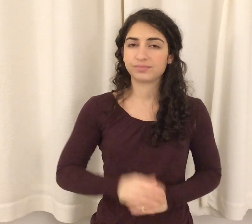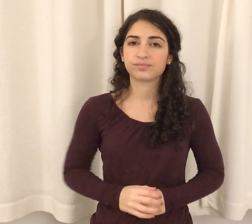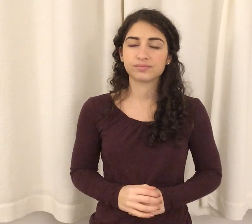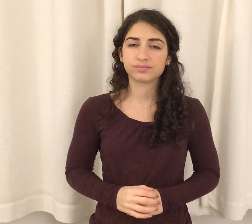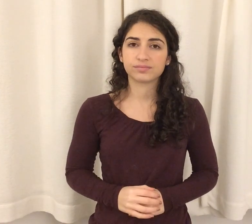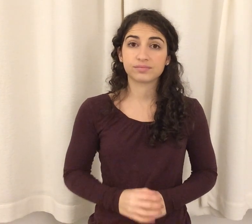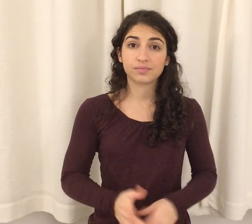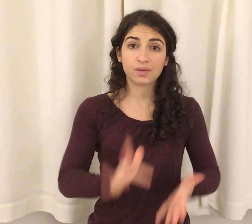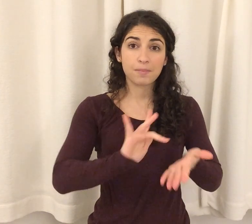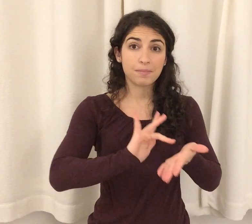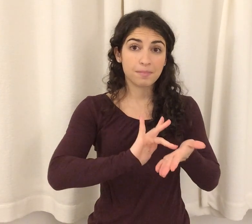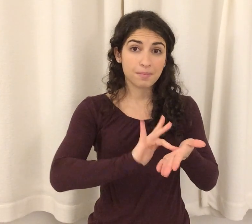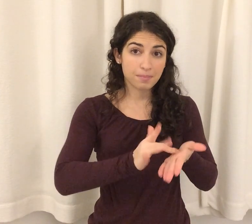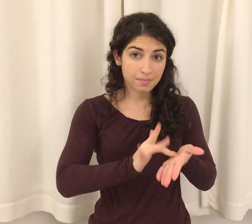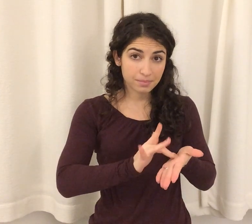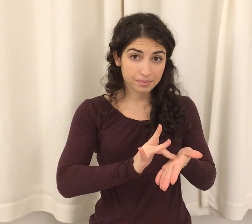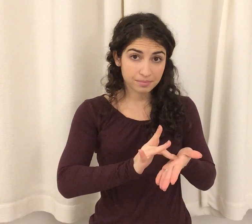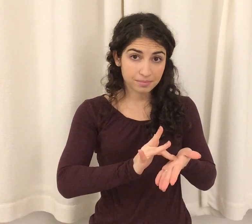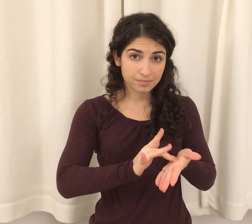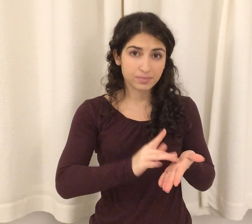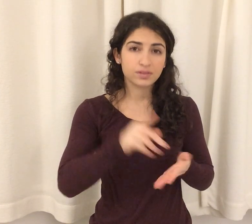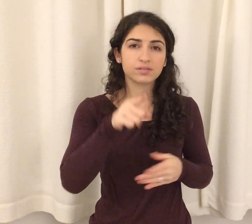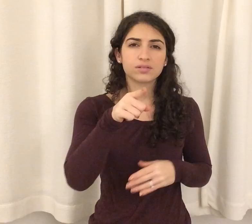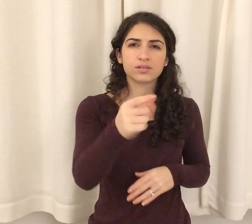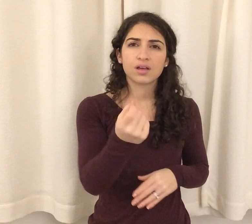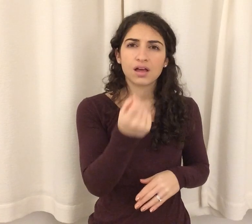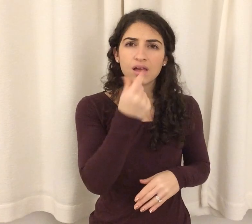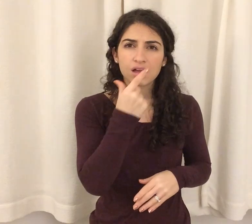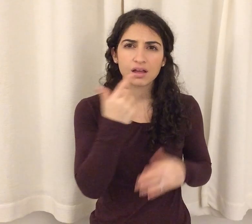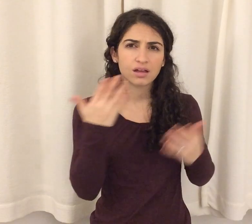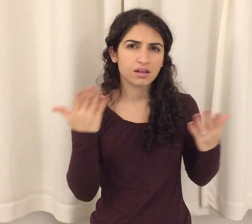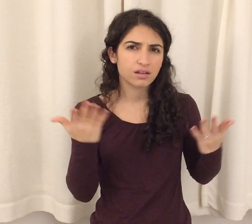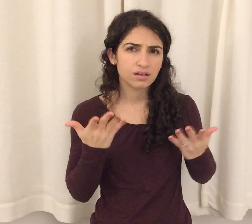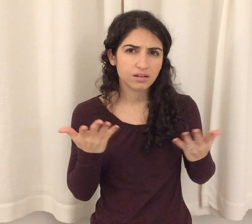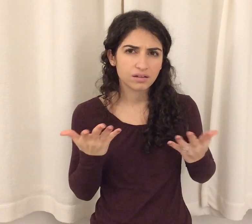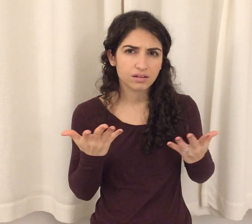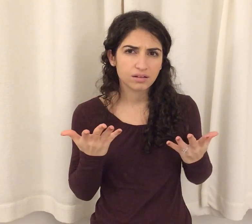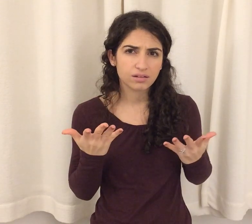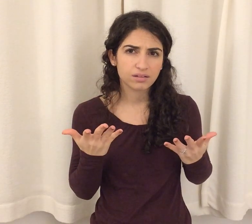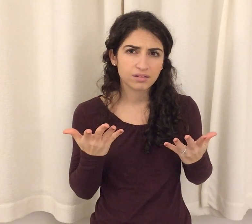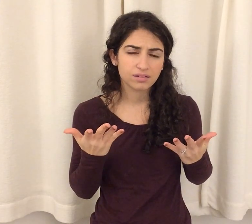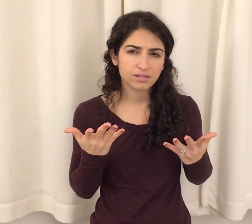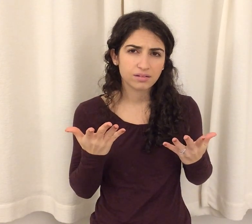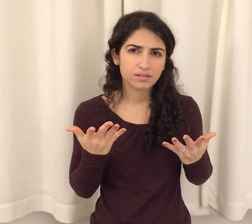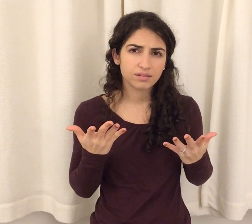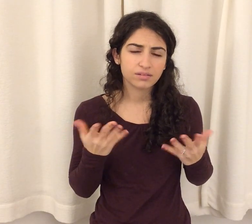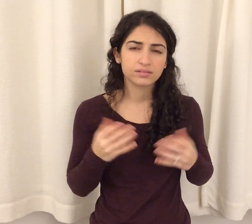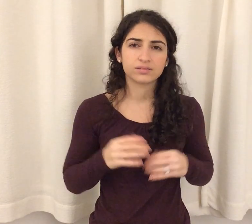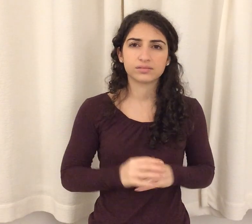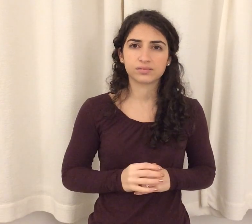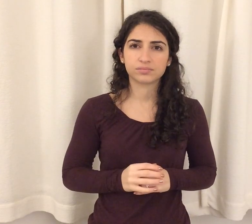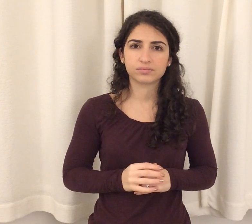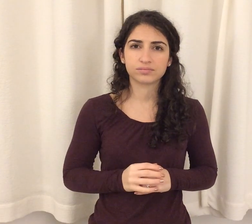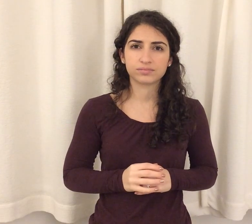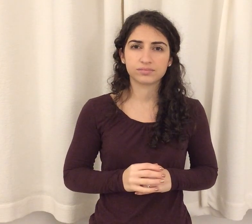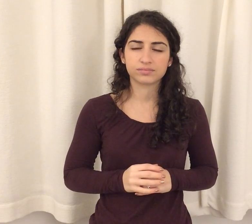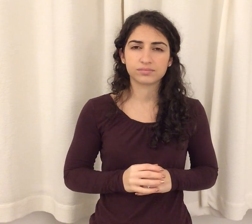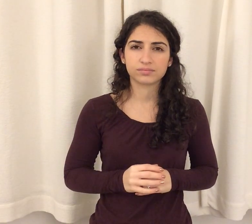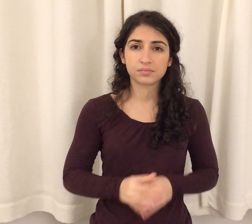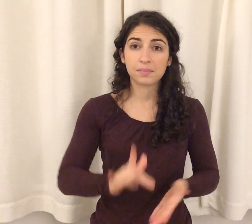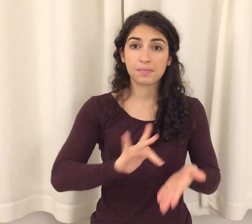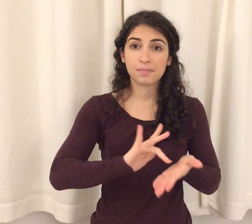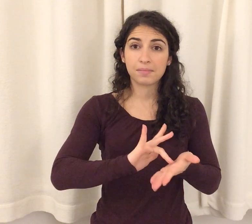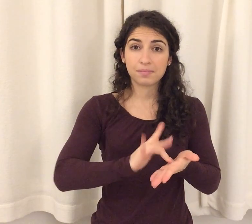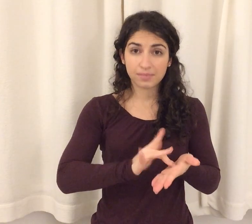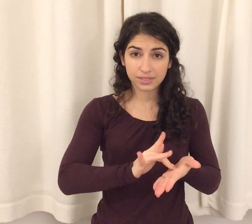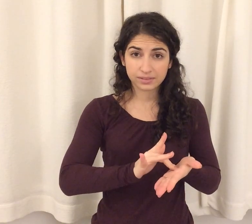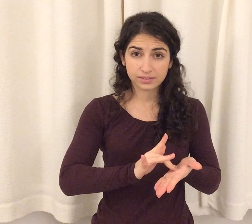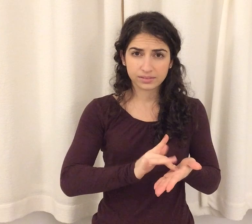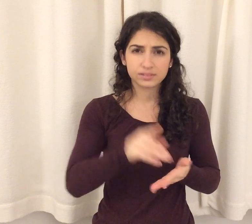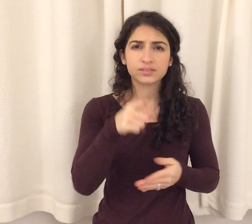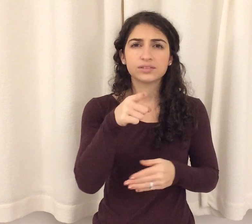Number 2: "Medicine, you take what?"